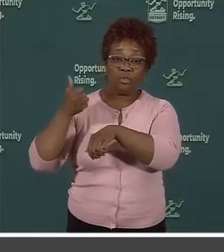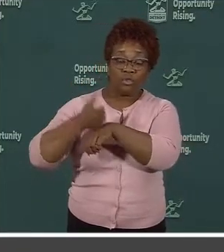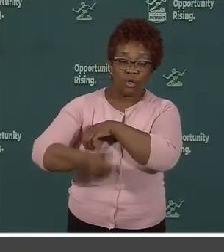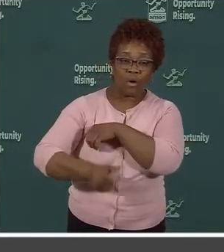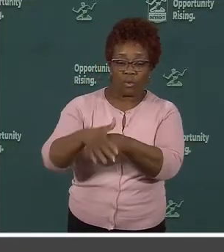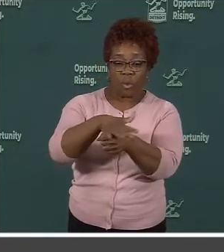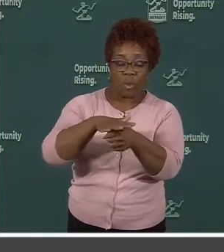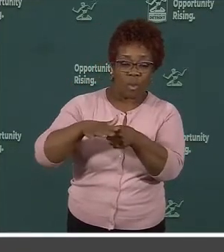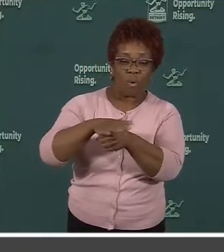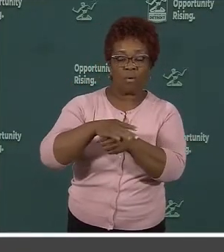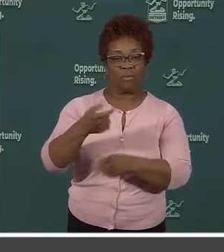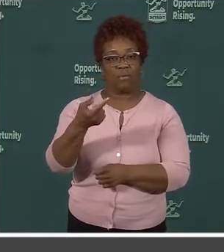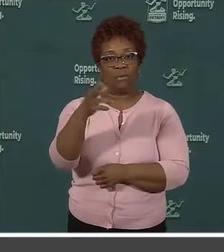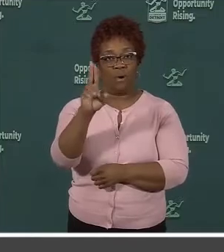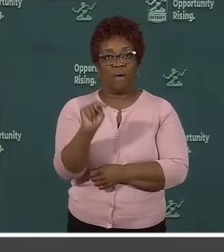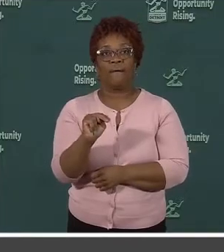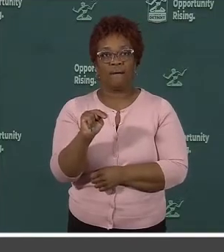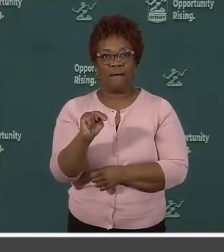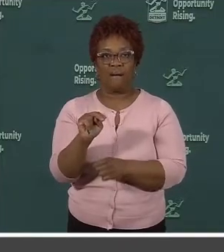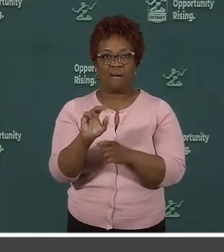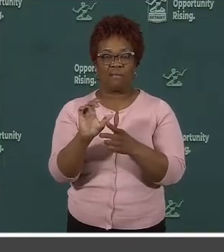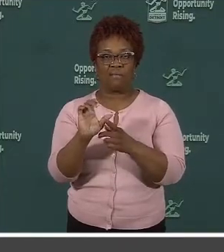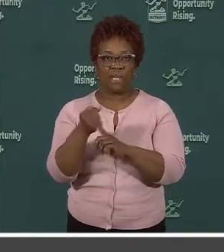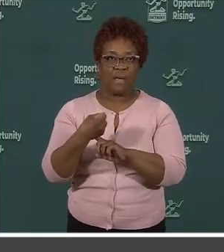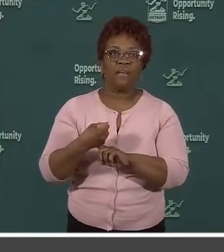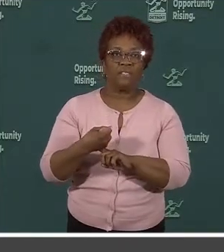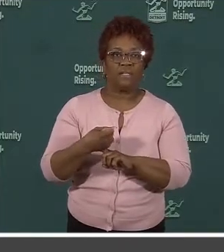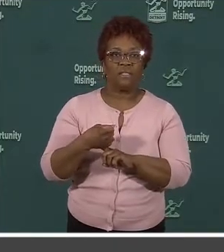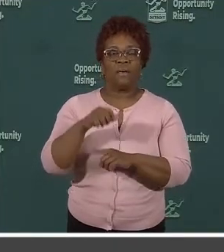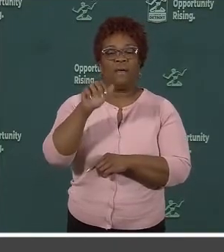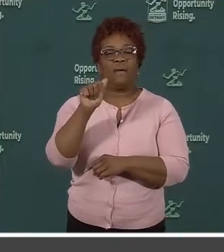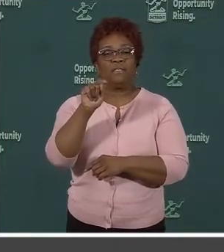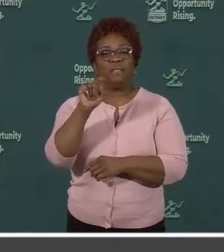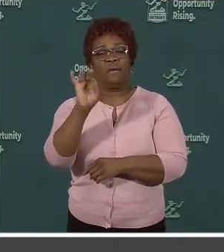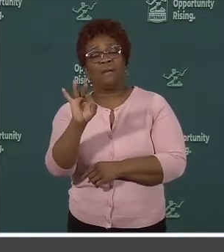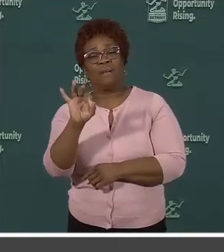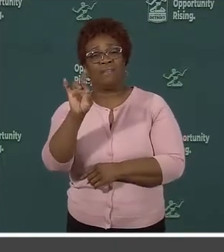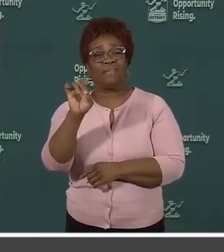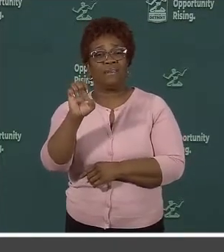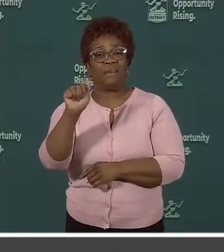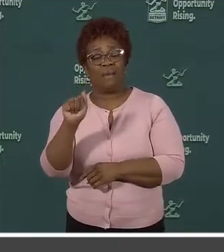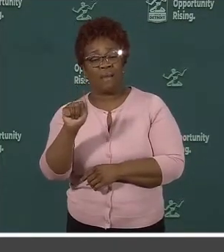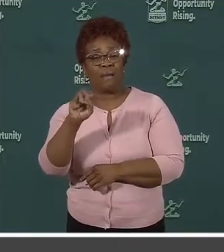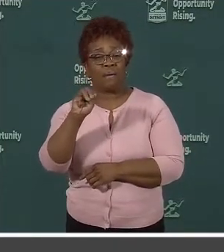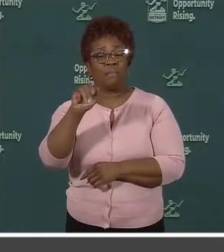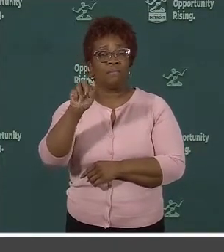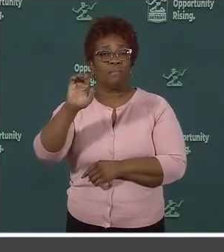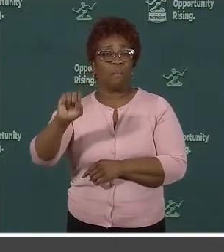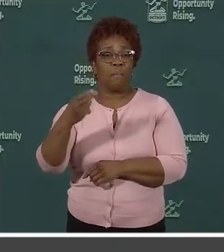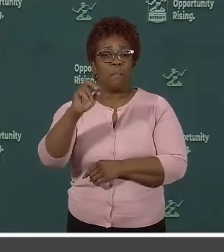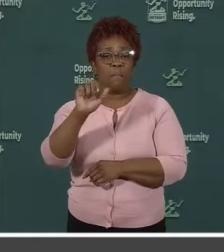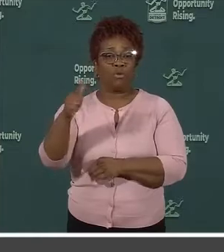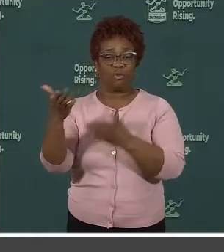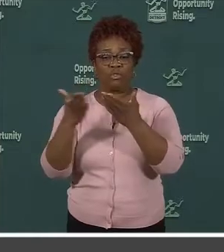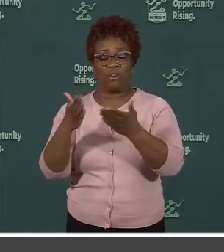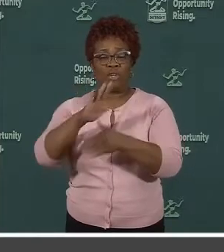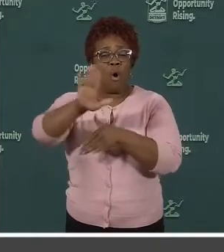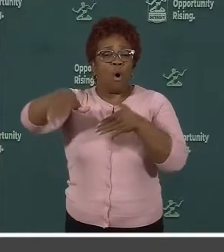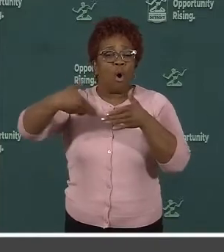PARTNERS ATF AND DEA AND THE FBI AND THE MARSHALS SERVICE EVERYBODY'S WORKING TOGETHER AND IT'S AN INTERESTING THING